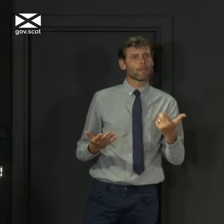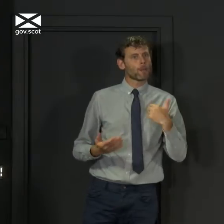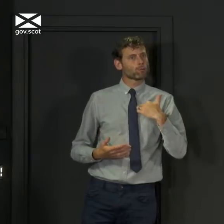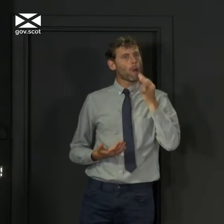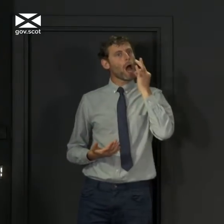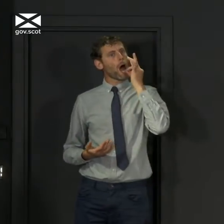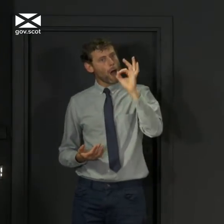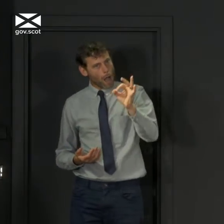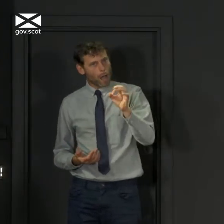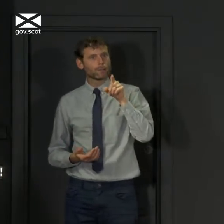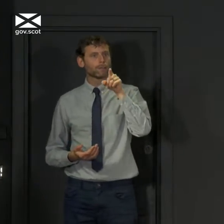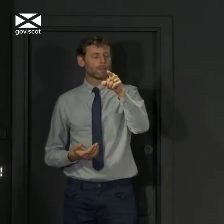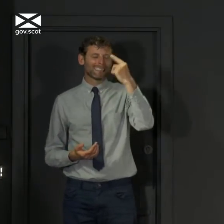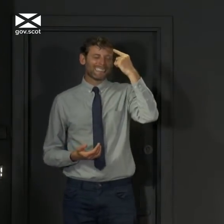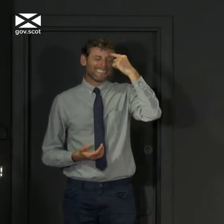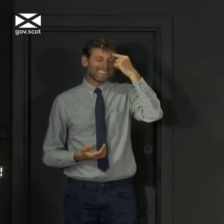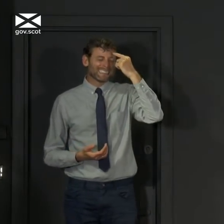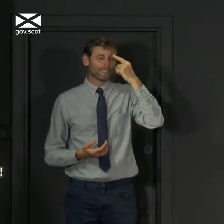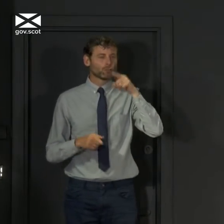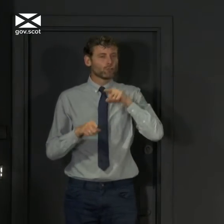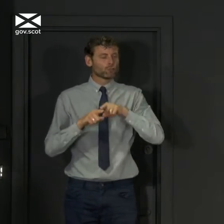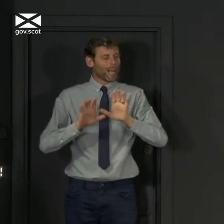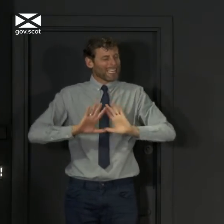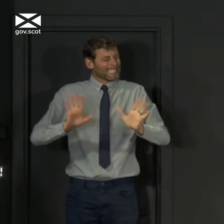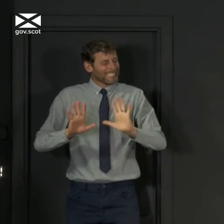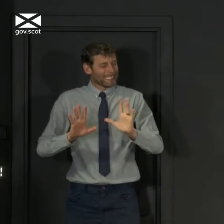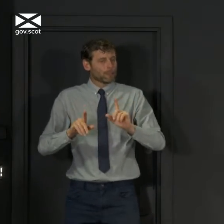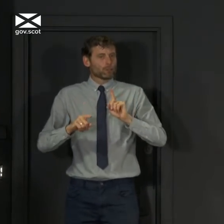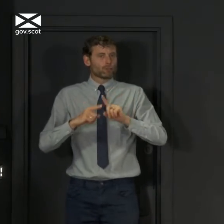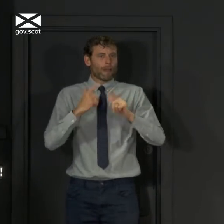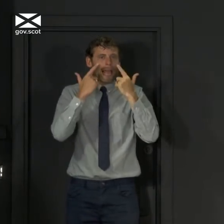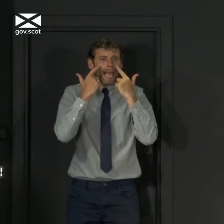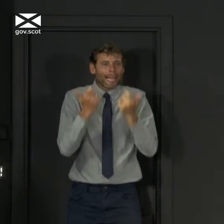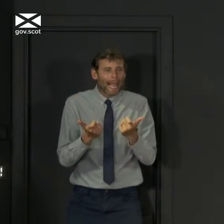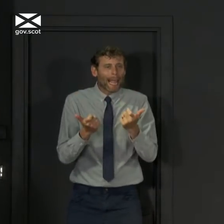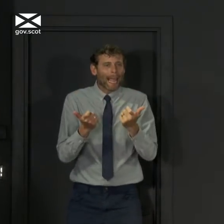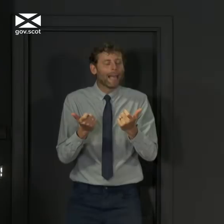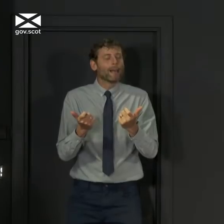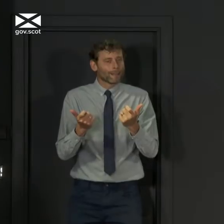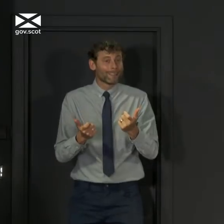people to do the right thing. It means sacrifice, it has meant sacrifice every day of this crisis